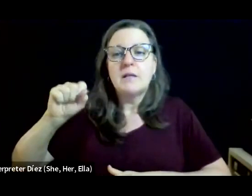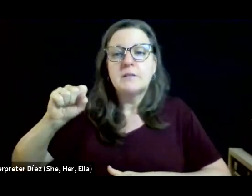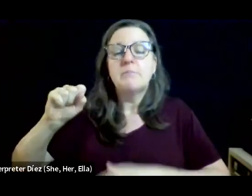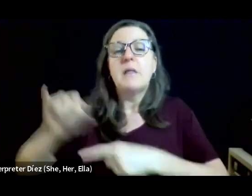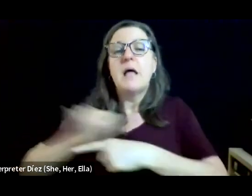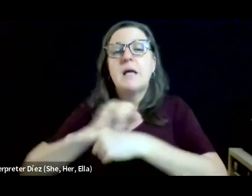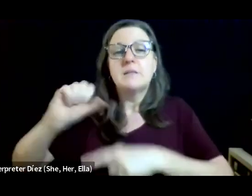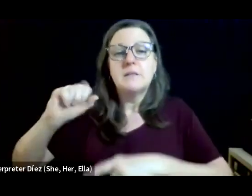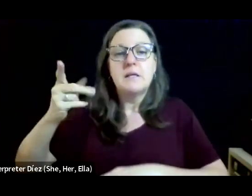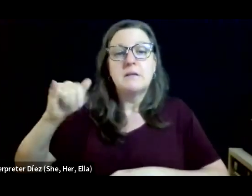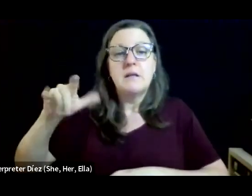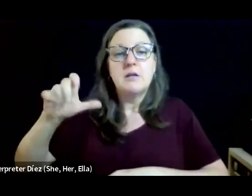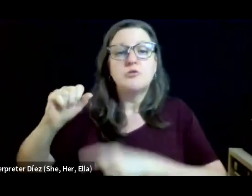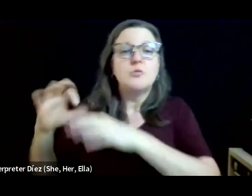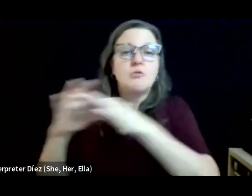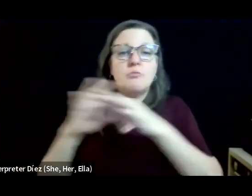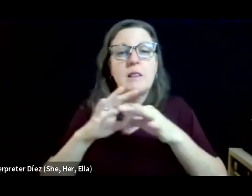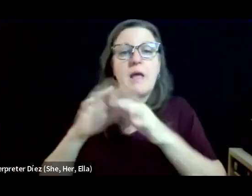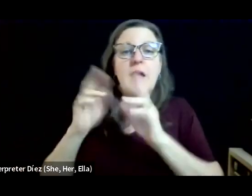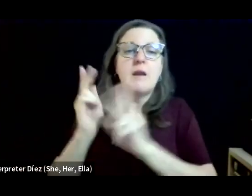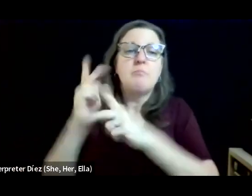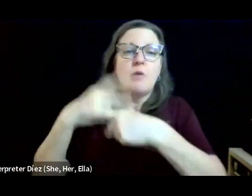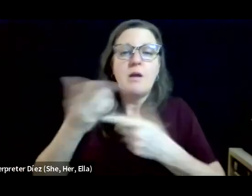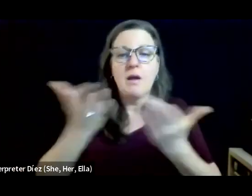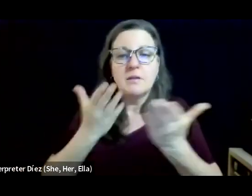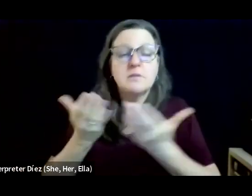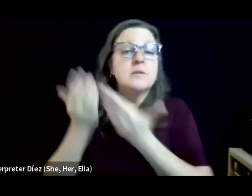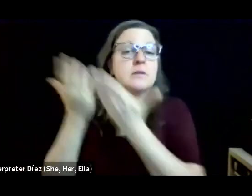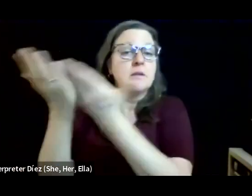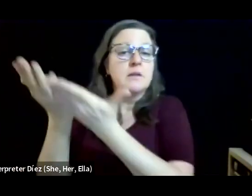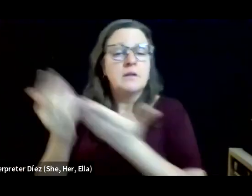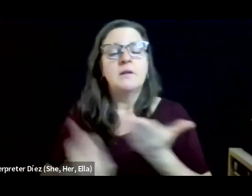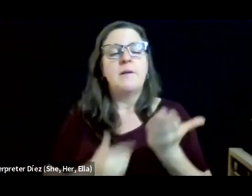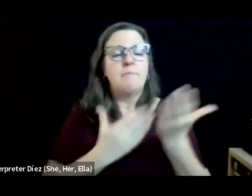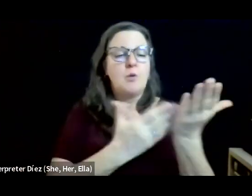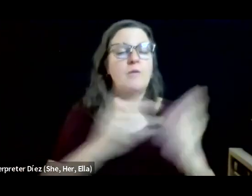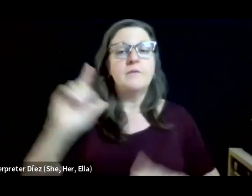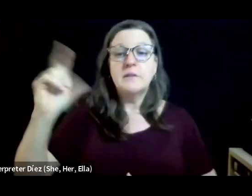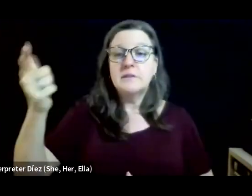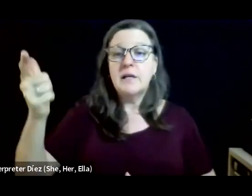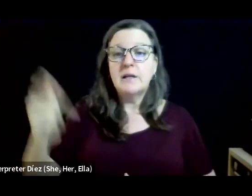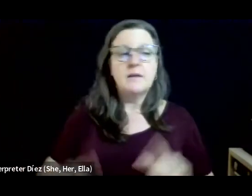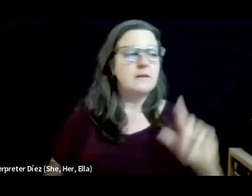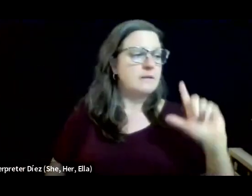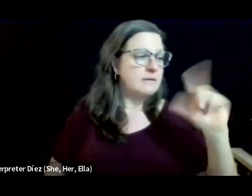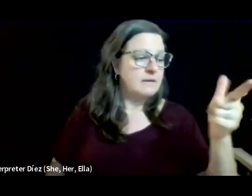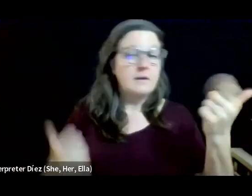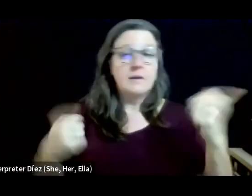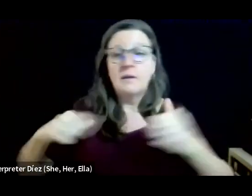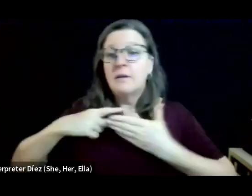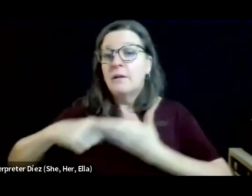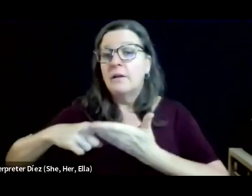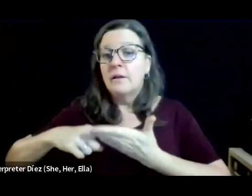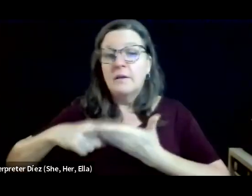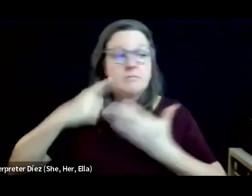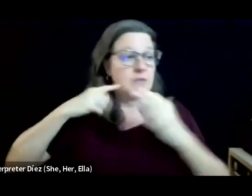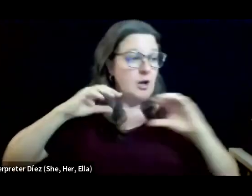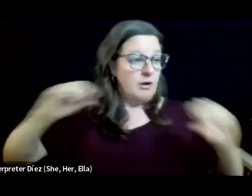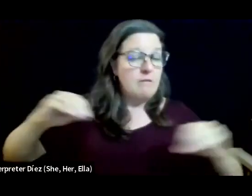Is there a motion? [So moved.] Is there a second? Second. Any discussion? Hearing none advice? [Approved.] All in favor?